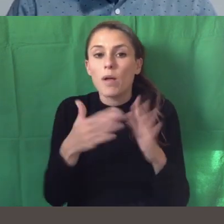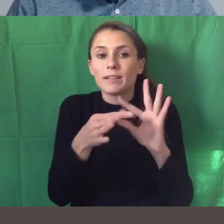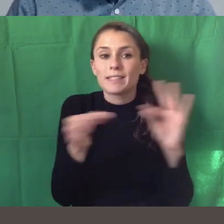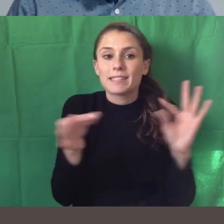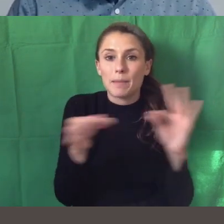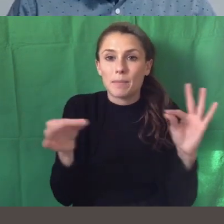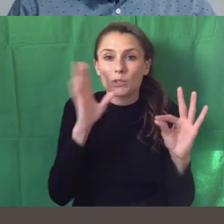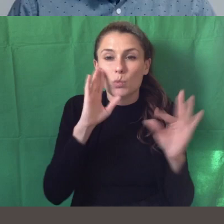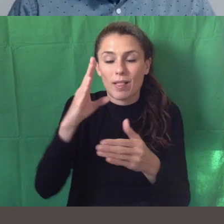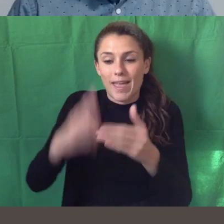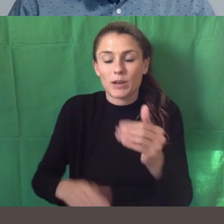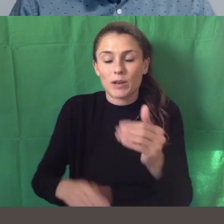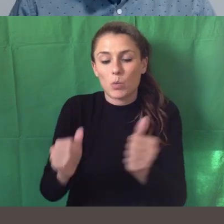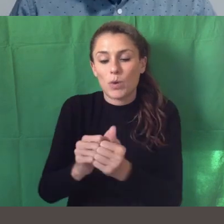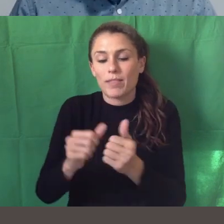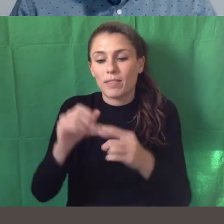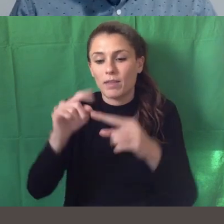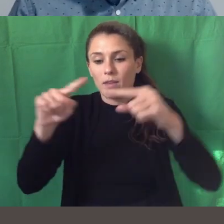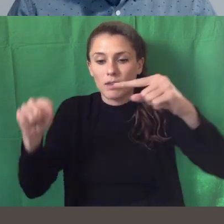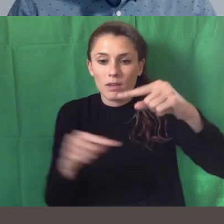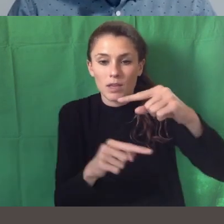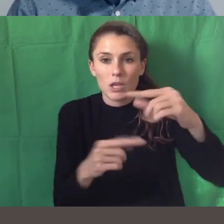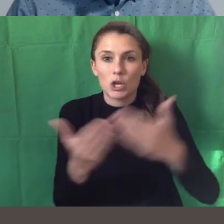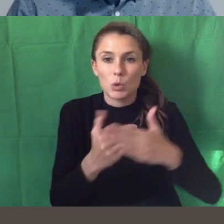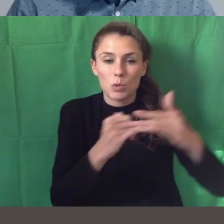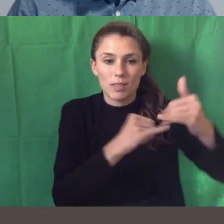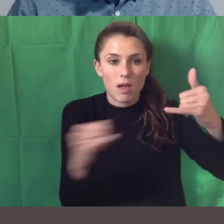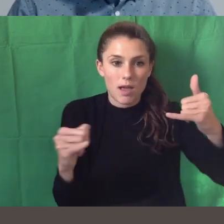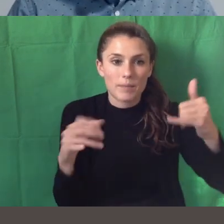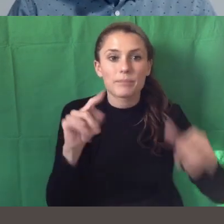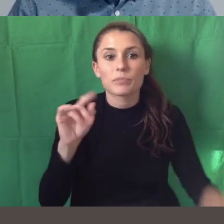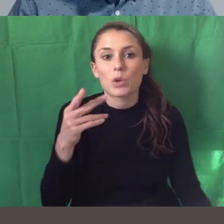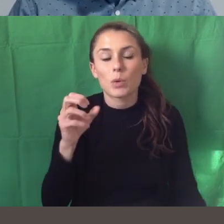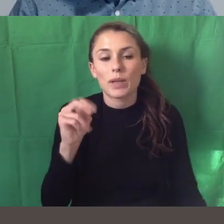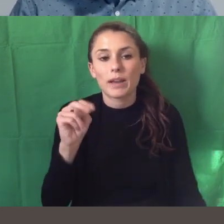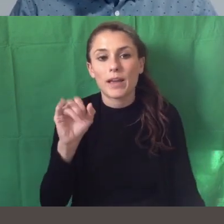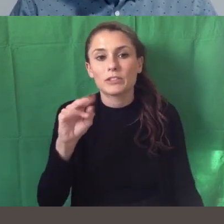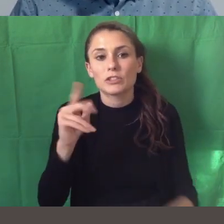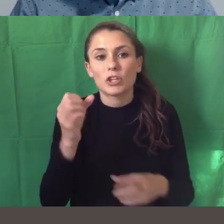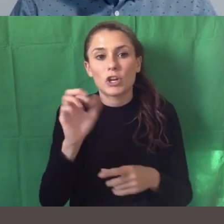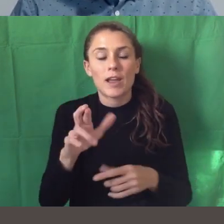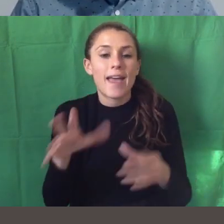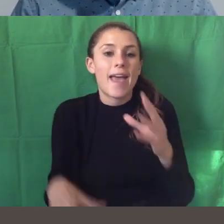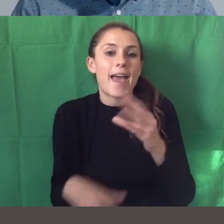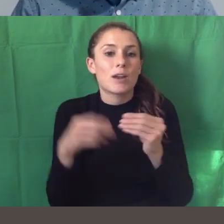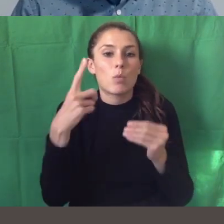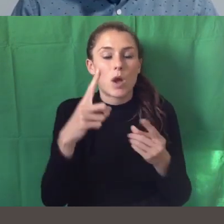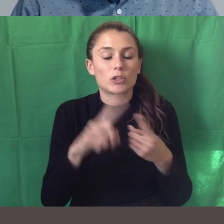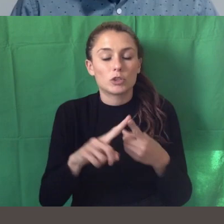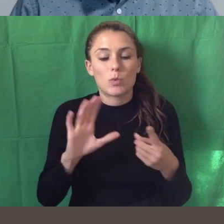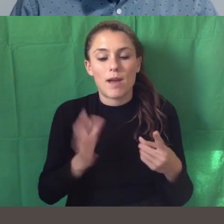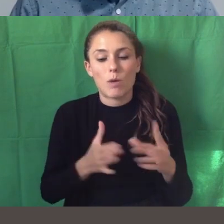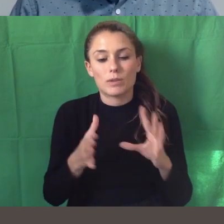So the tokenizer actually added one to our statement, even though it was not in the original text.